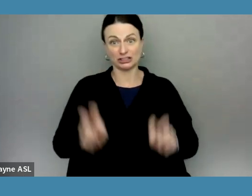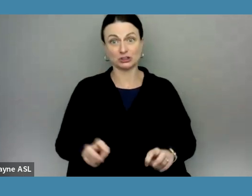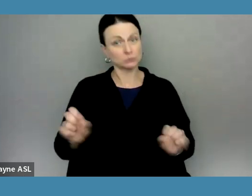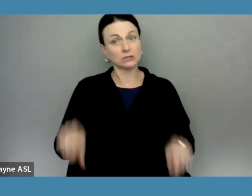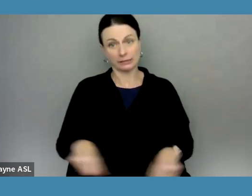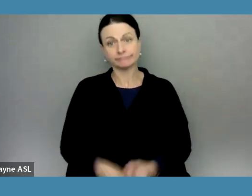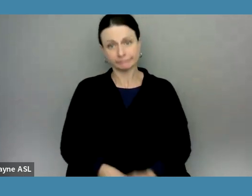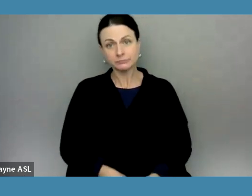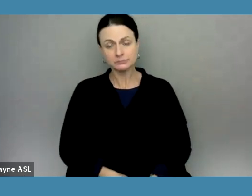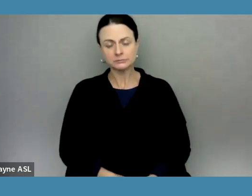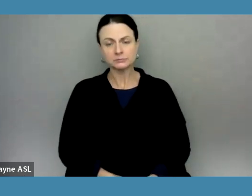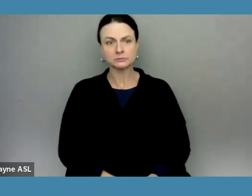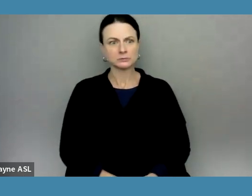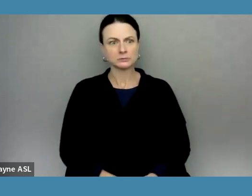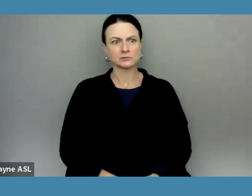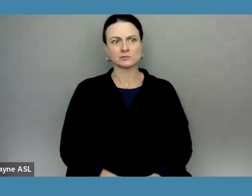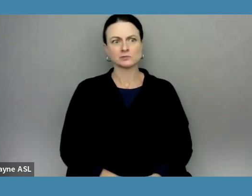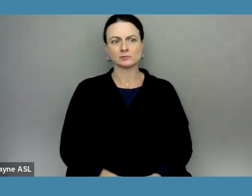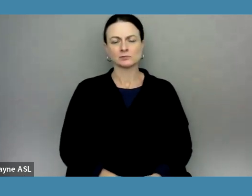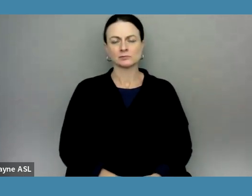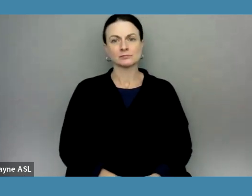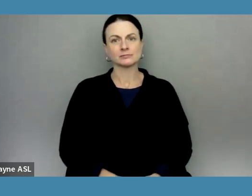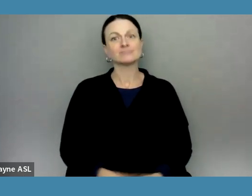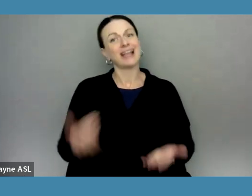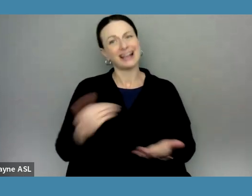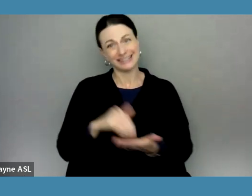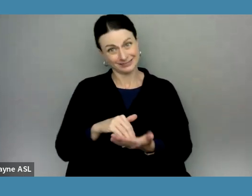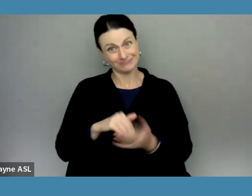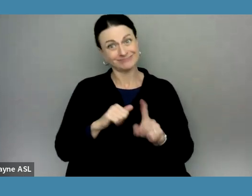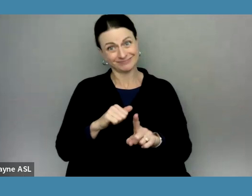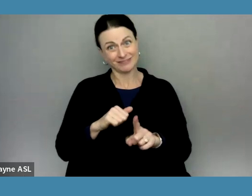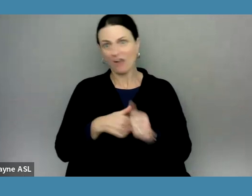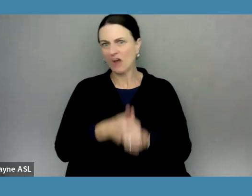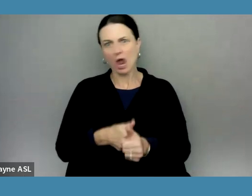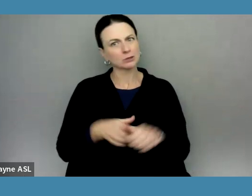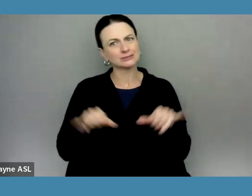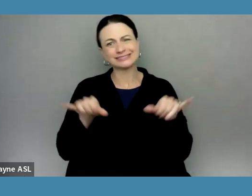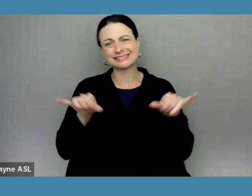So again, this follows that same pattern.